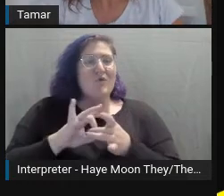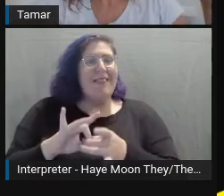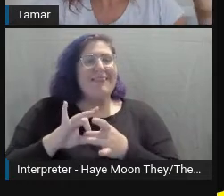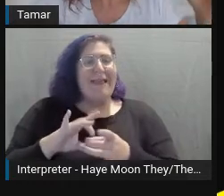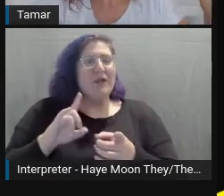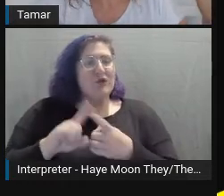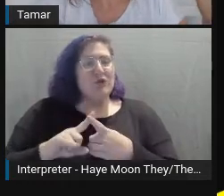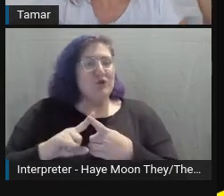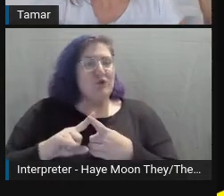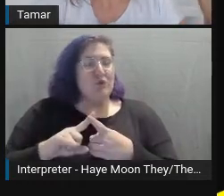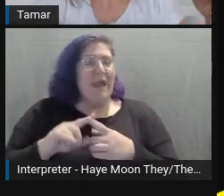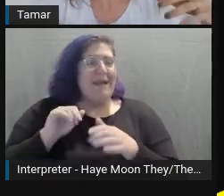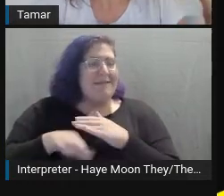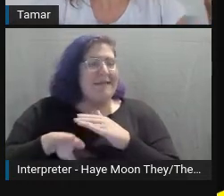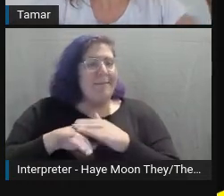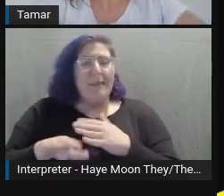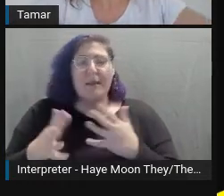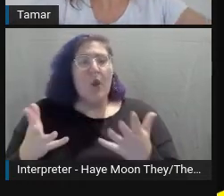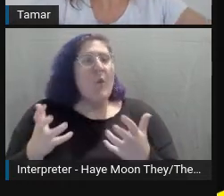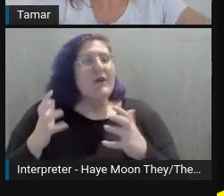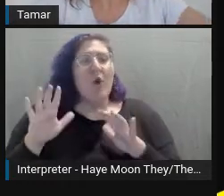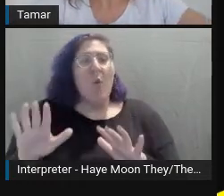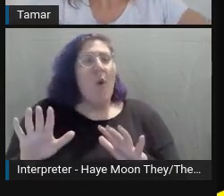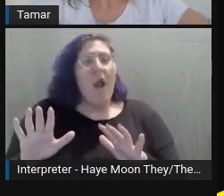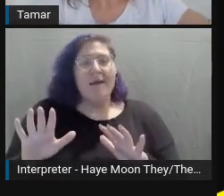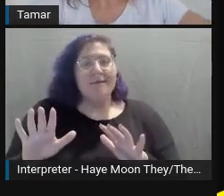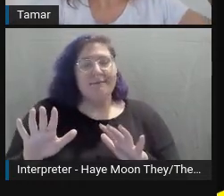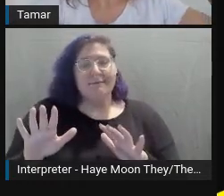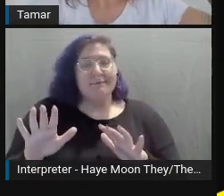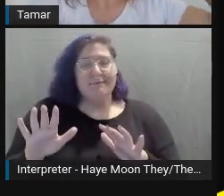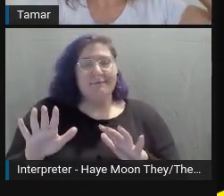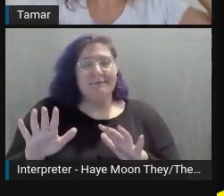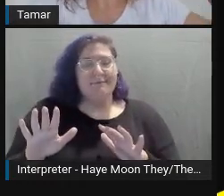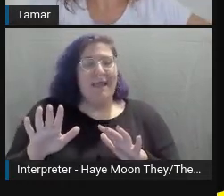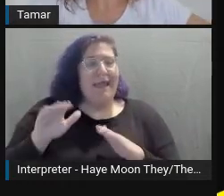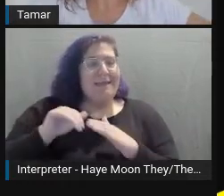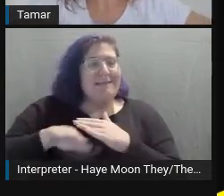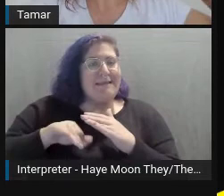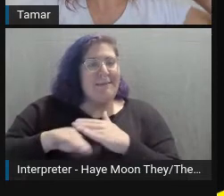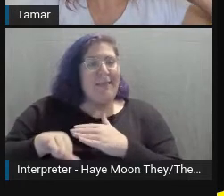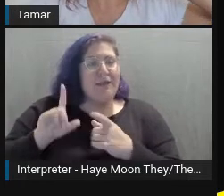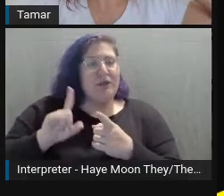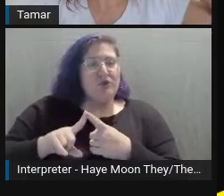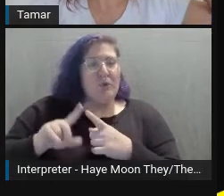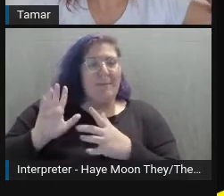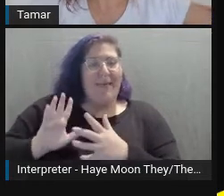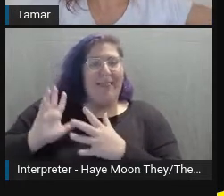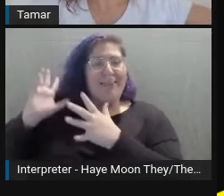It has to keep up with the speed of development, with the world